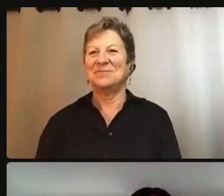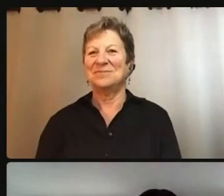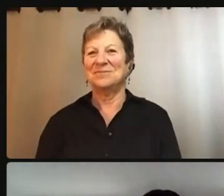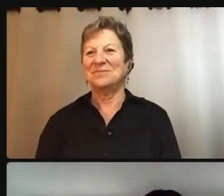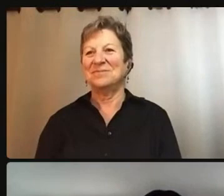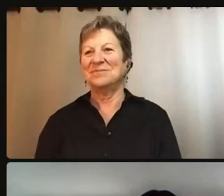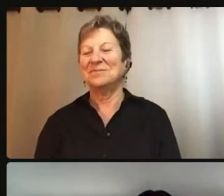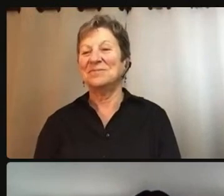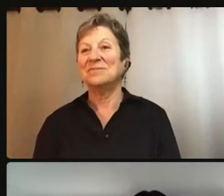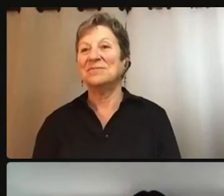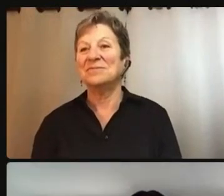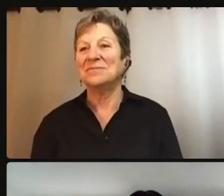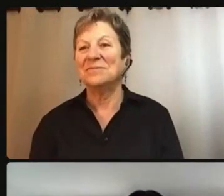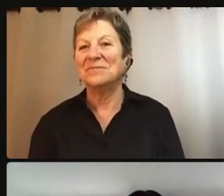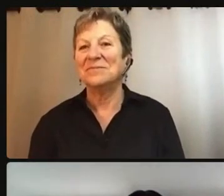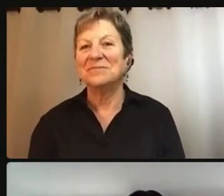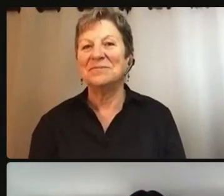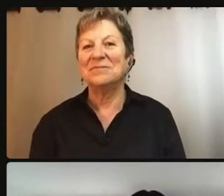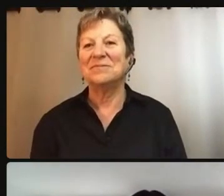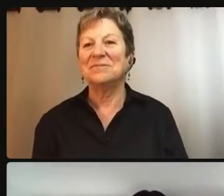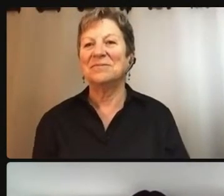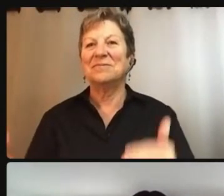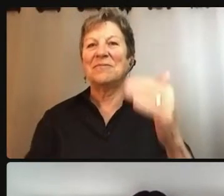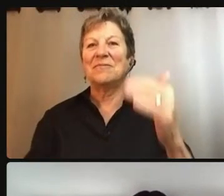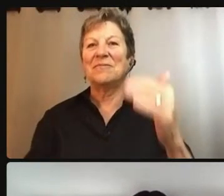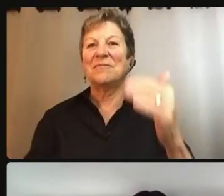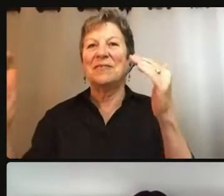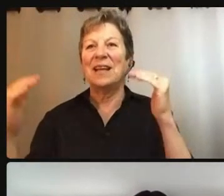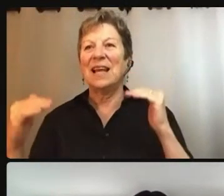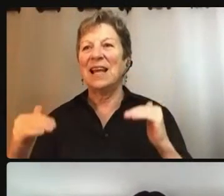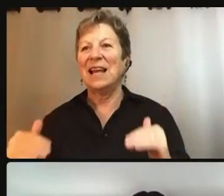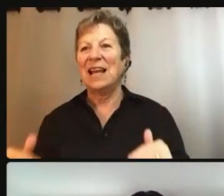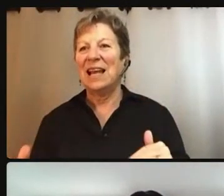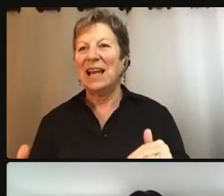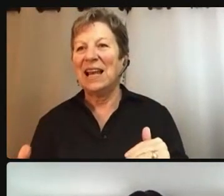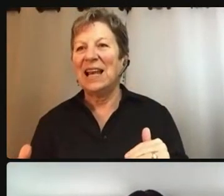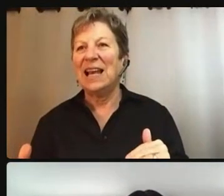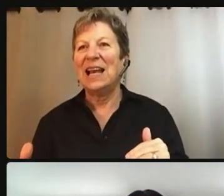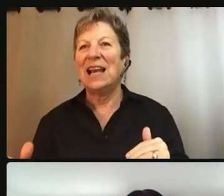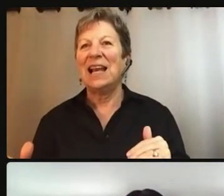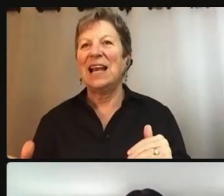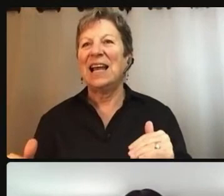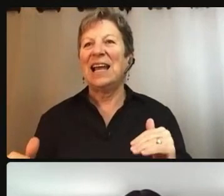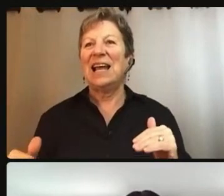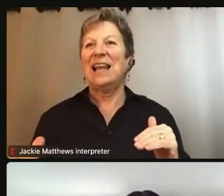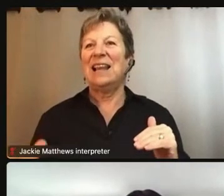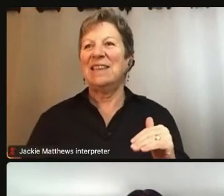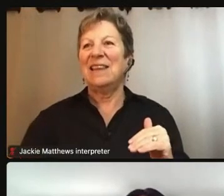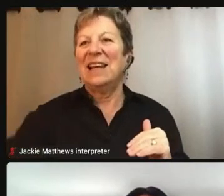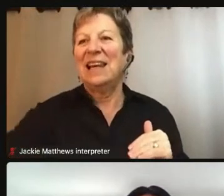I REALLY APPRECIATE IT. AND BLESS YOU GUYS. THANK YOU, REBECCA.